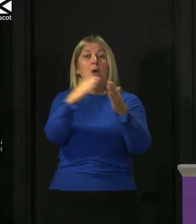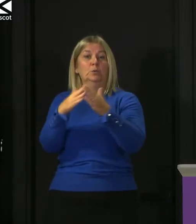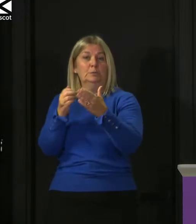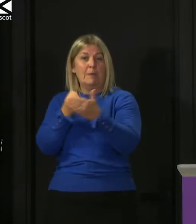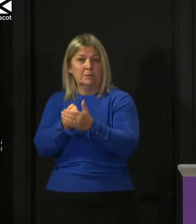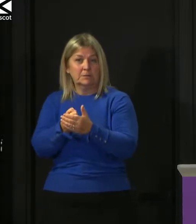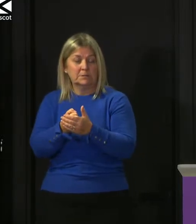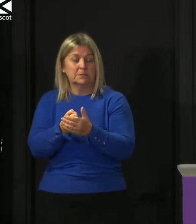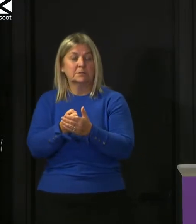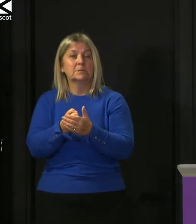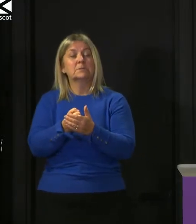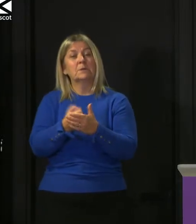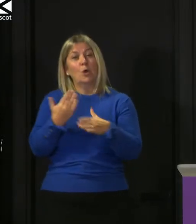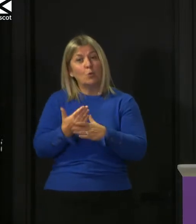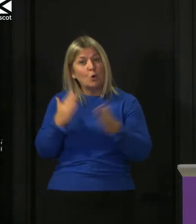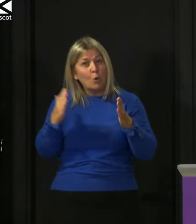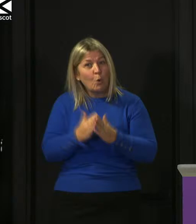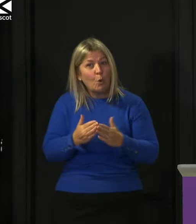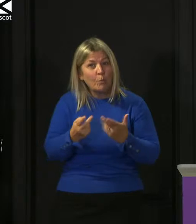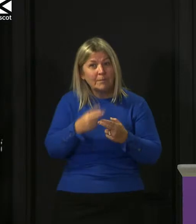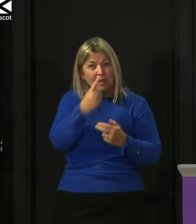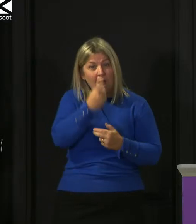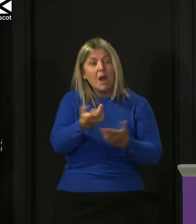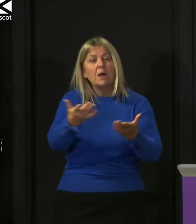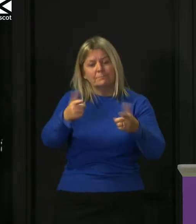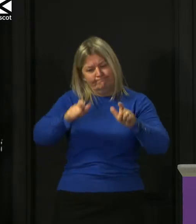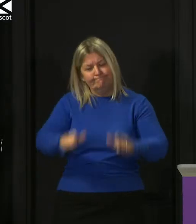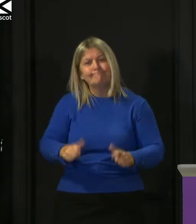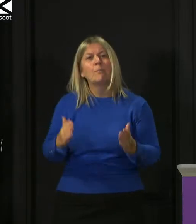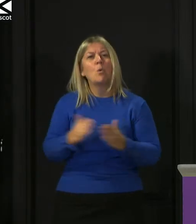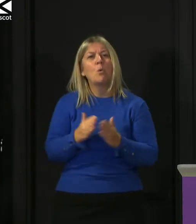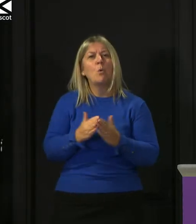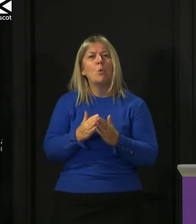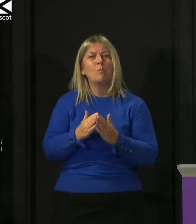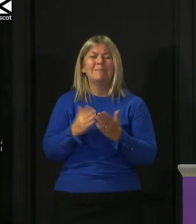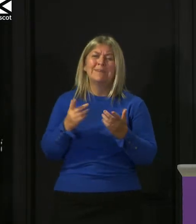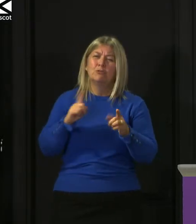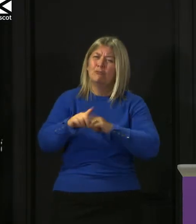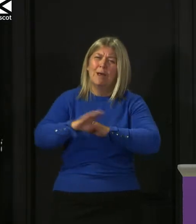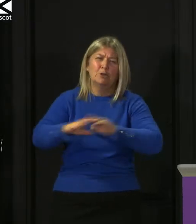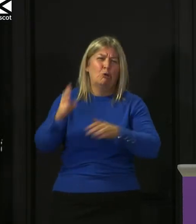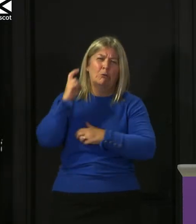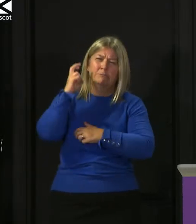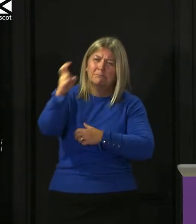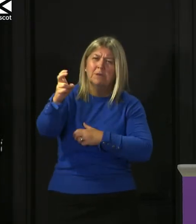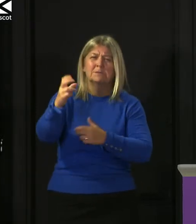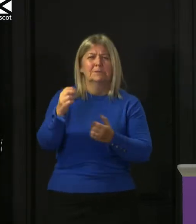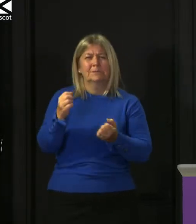Please work from home if you can, stay off public transport if you are able to work from home and